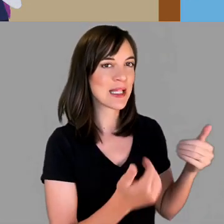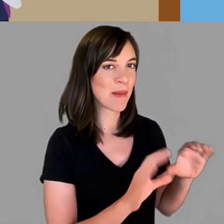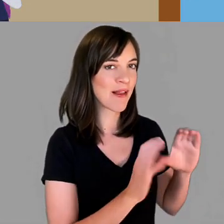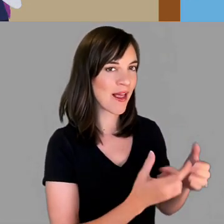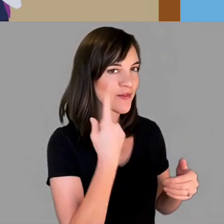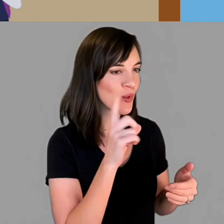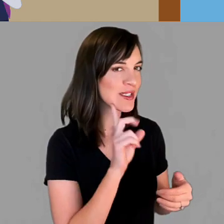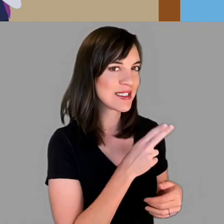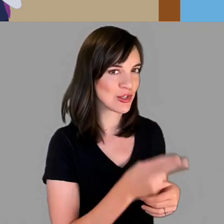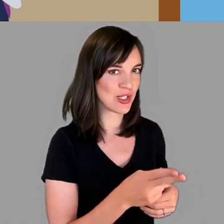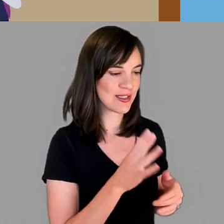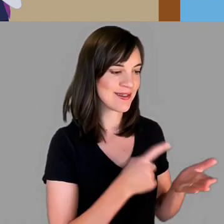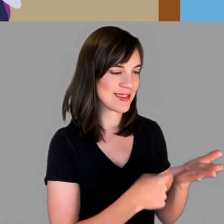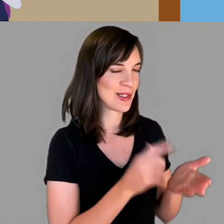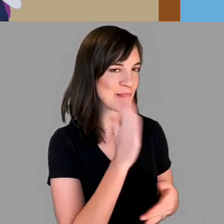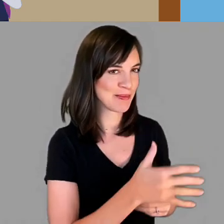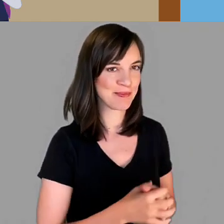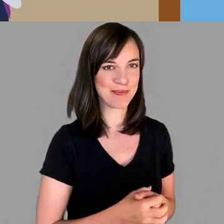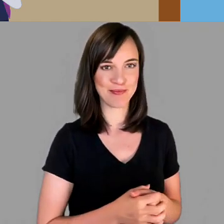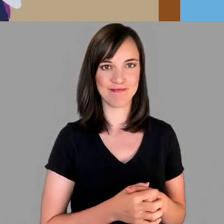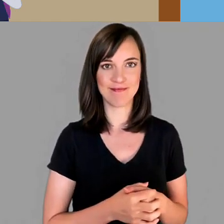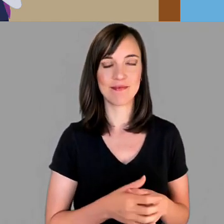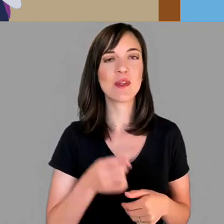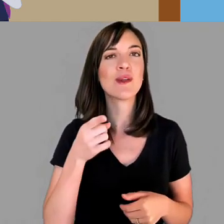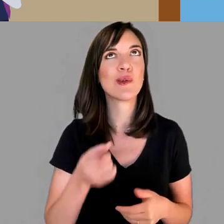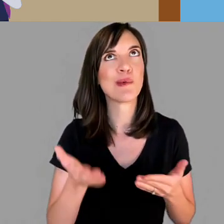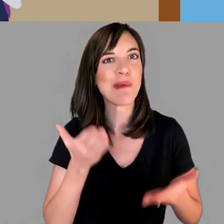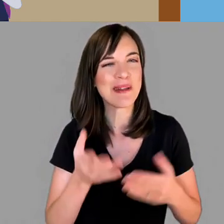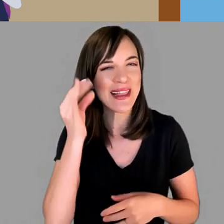First, we will discuss students in a separate class for DHH.